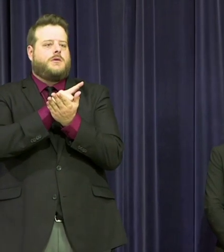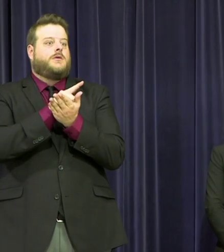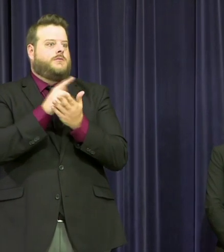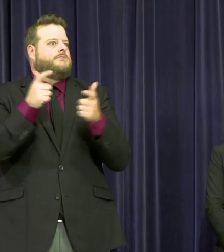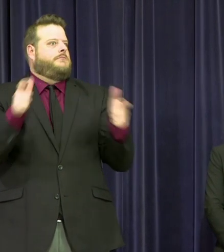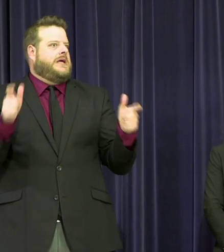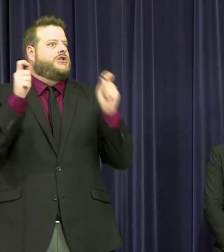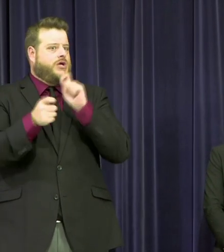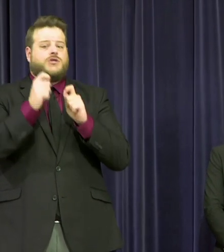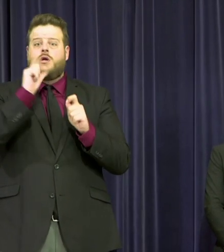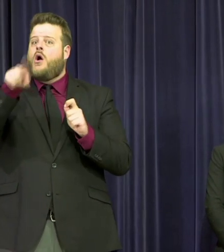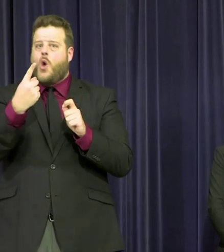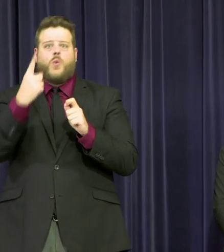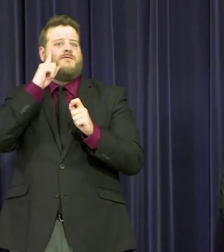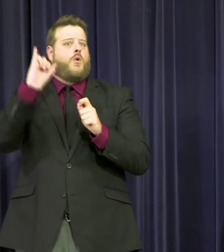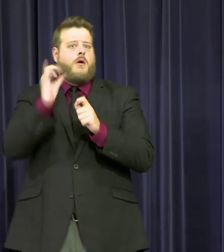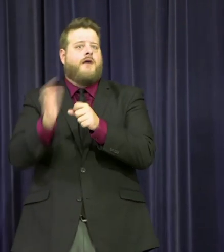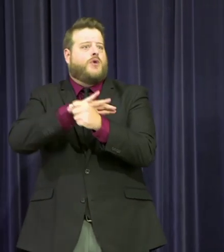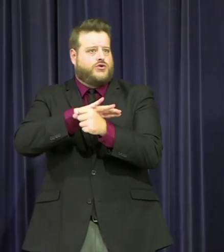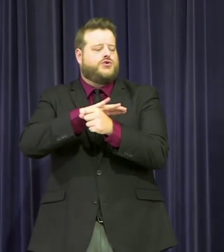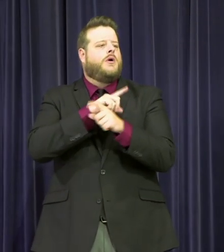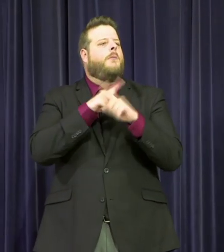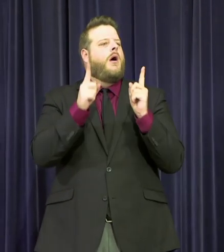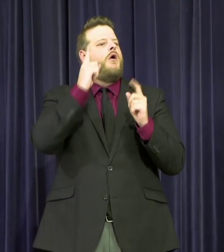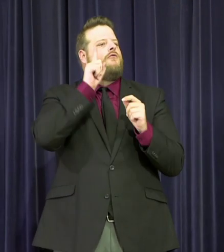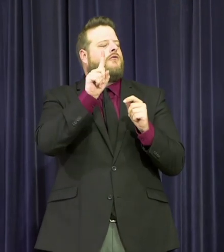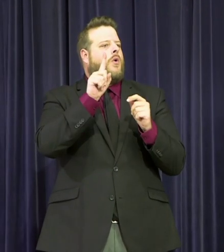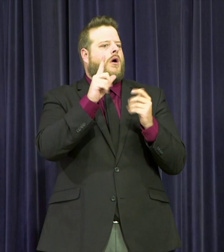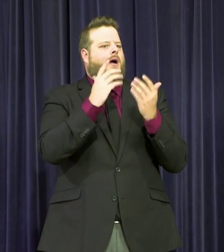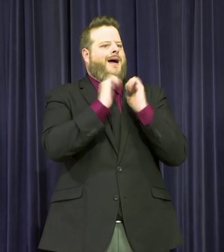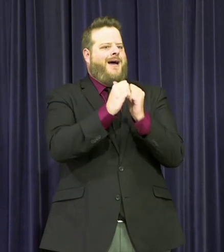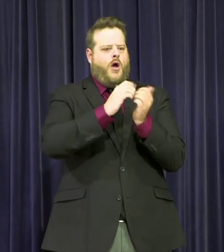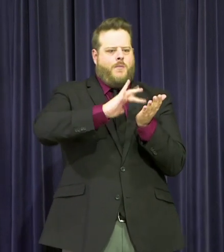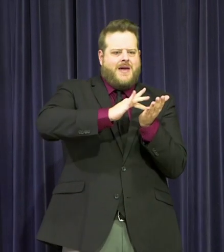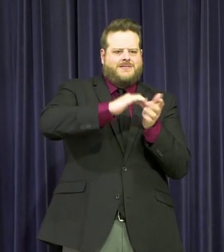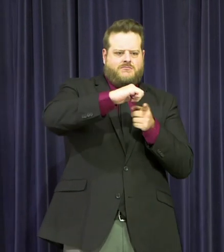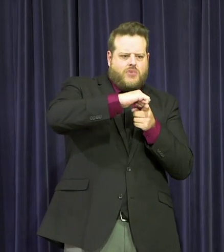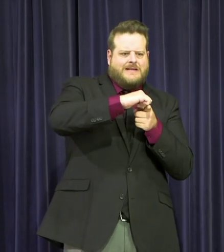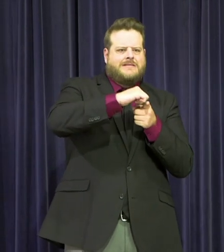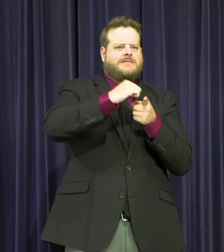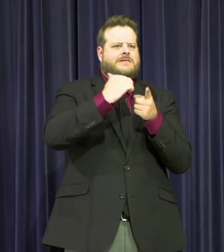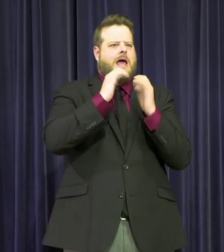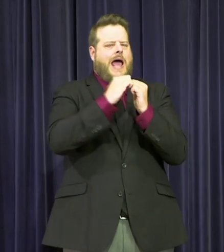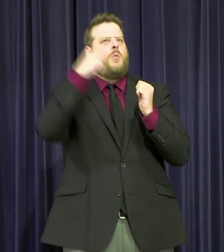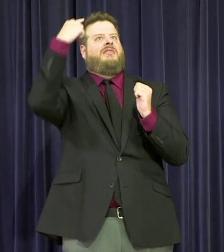Not just the coverage pieces, but really for how medicine is practiced and how we think about the system.